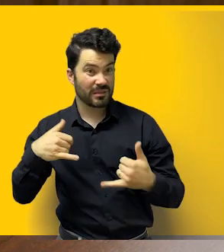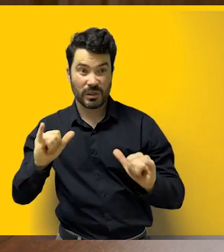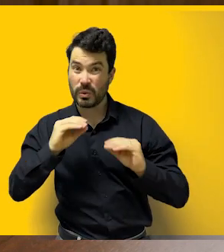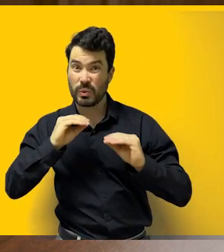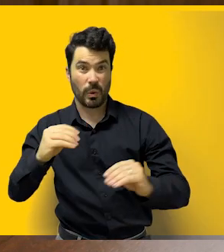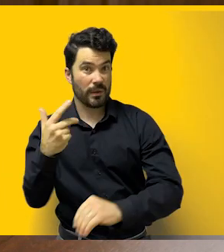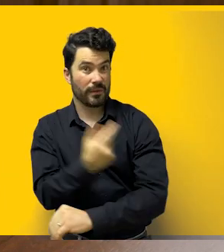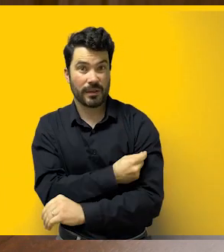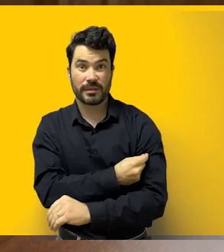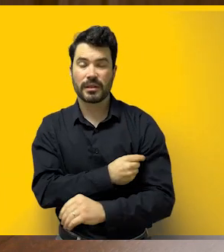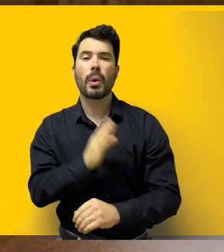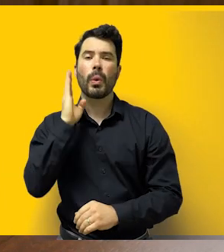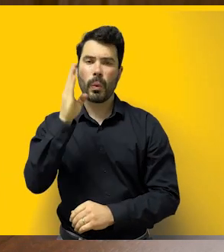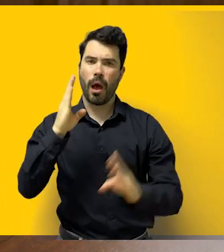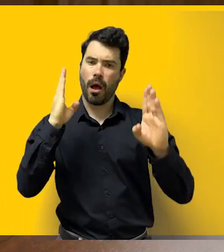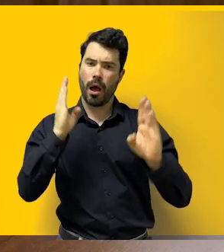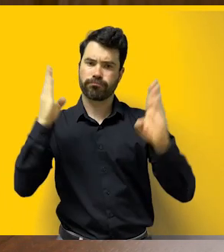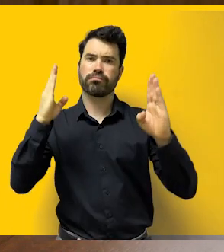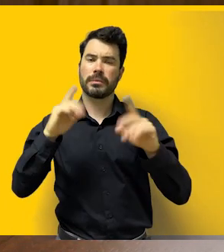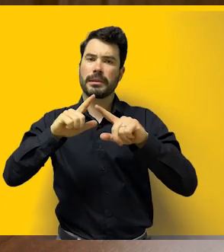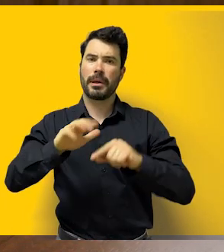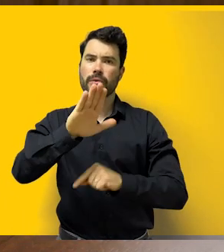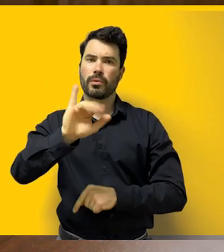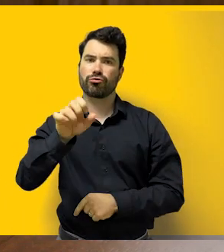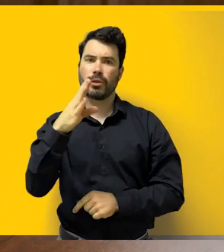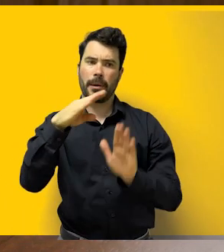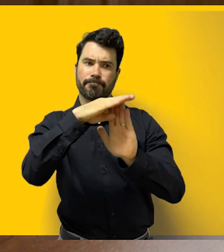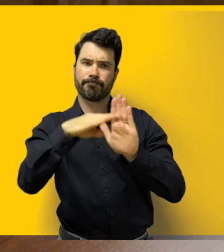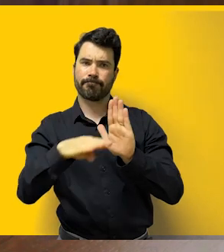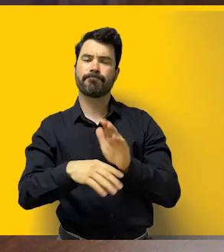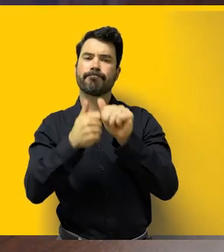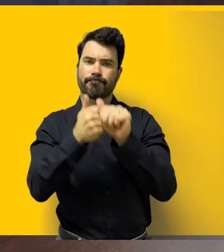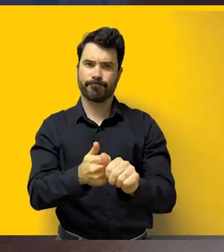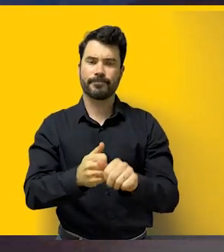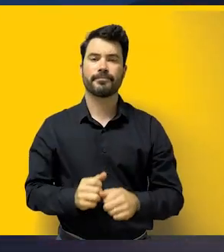or other process applicable to persons in their classification of employment.